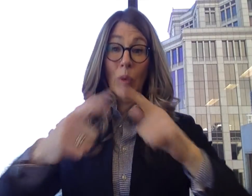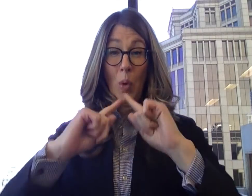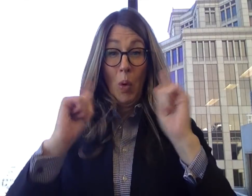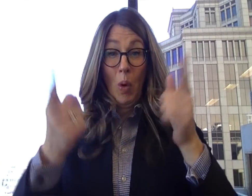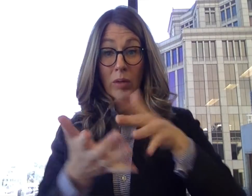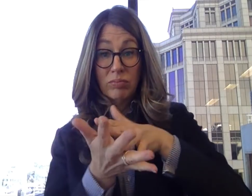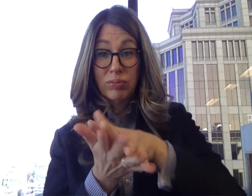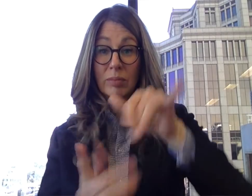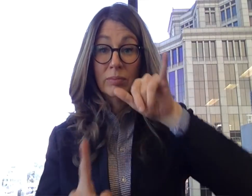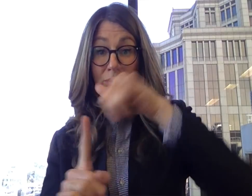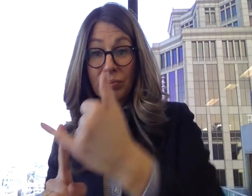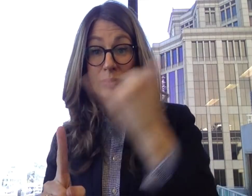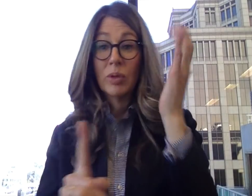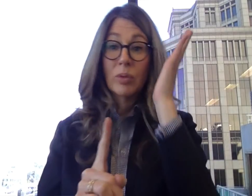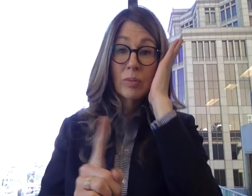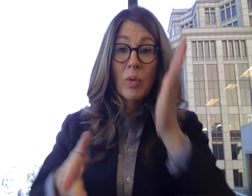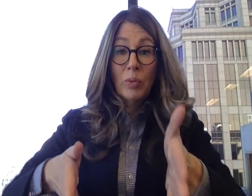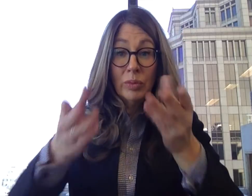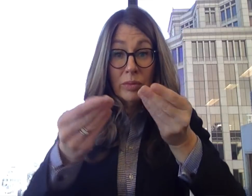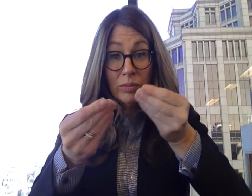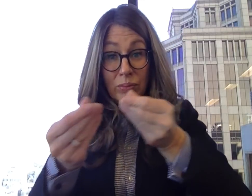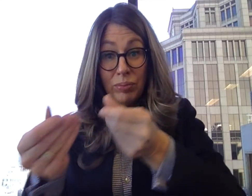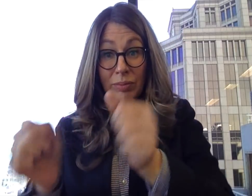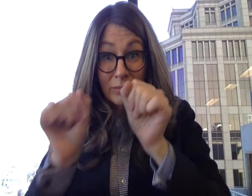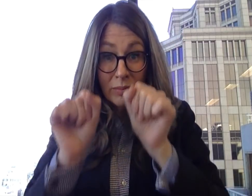in between those held at a Deaflympics.